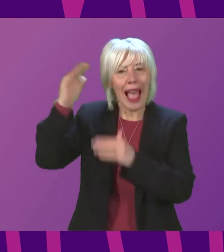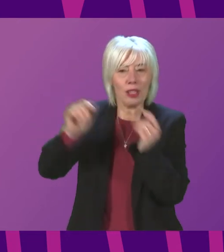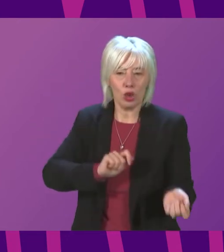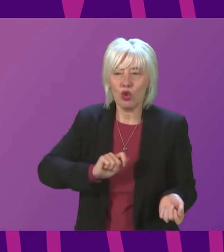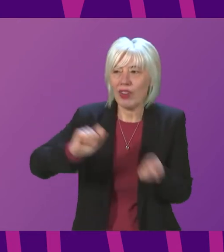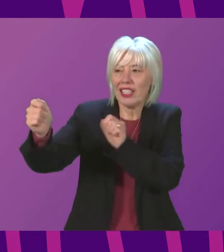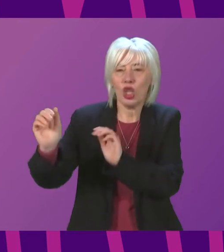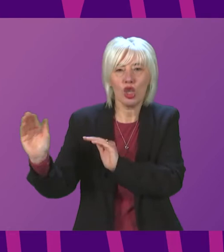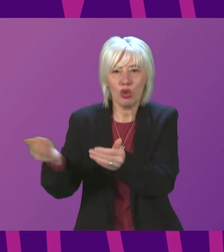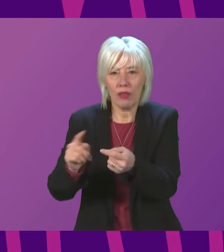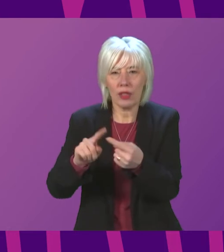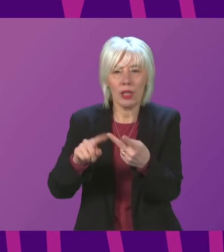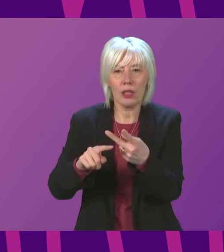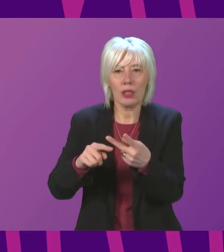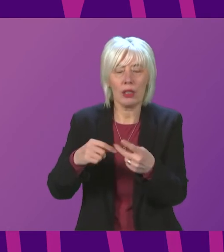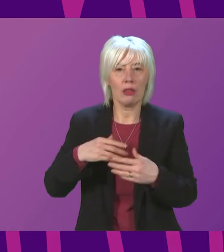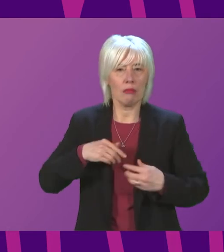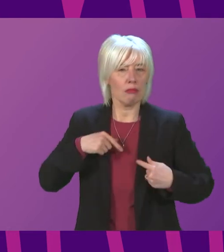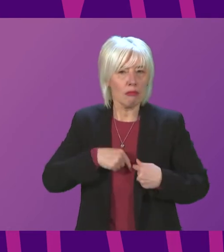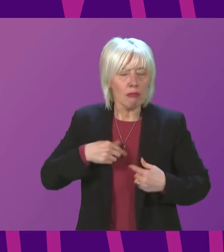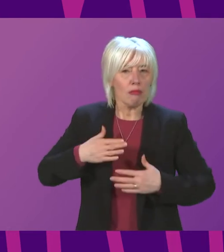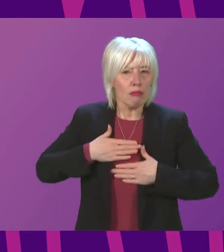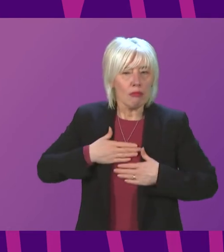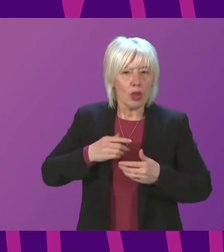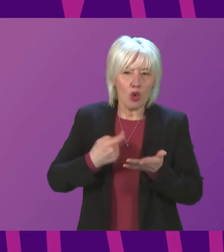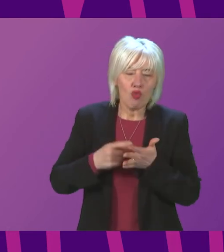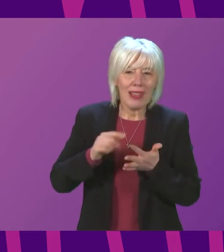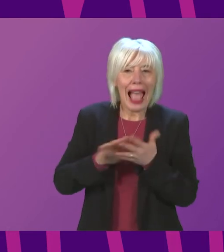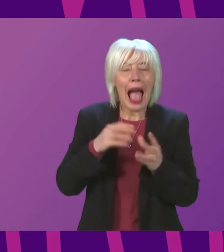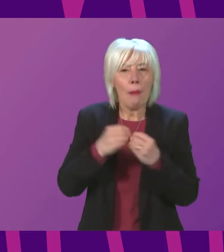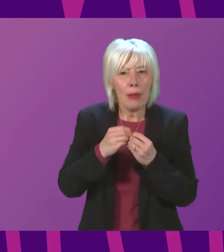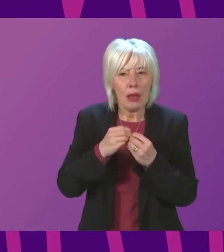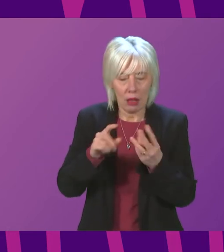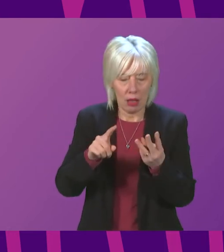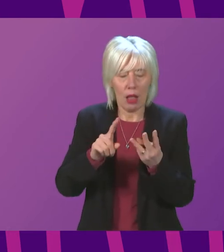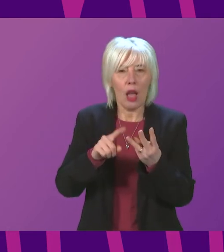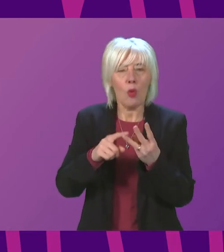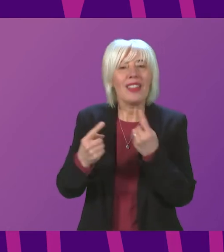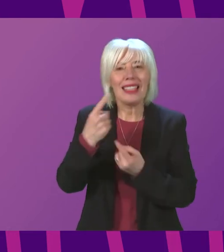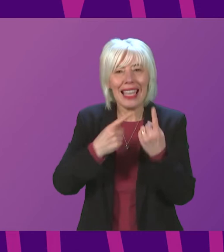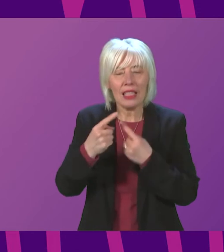services, pulmonary rehabilitation and data. We have provided Health and Social Care Alliance Scotland with some funding to support the